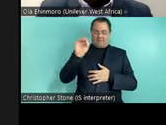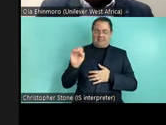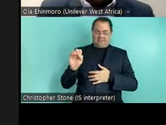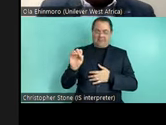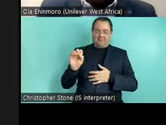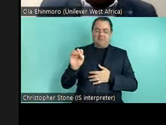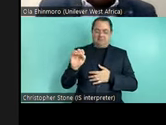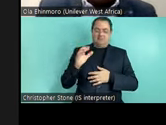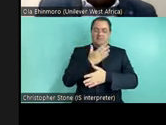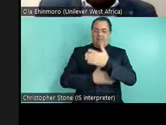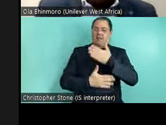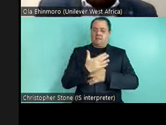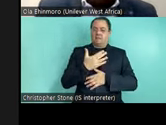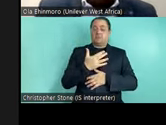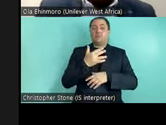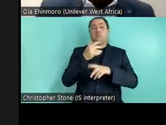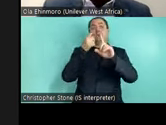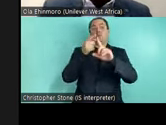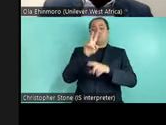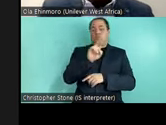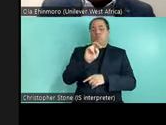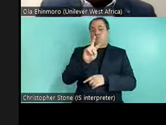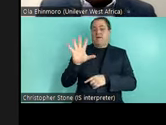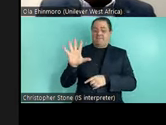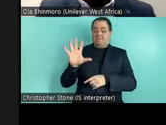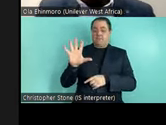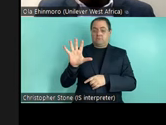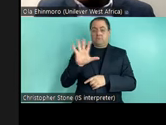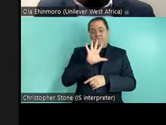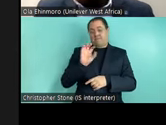15:02:58 By the year, 2025. 15:03:00 So what that means in every sense